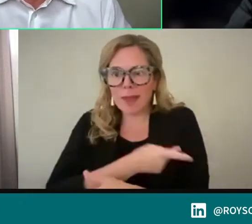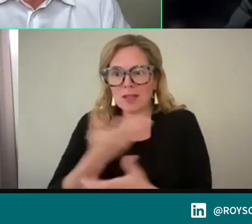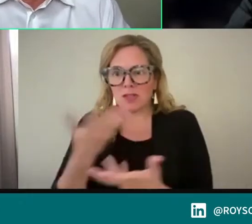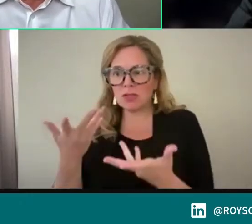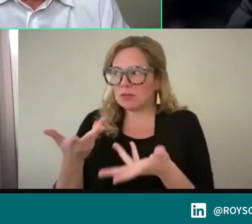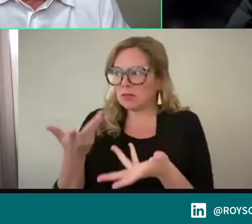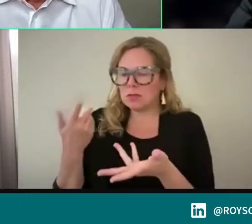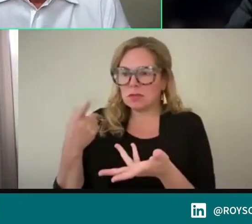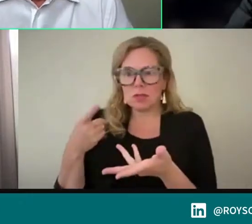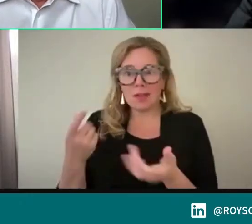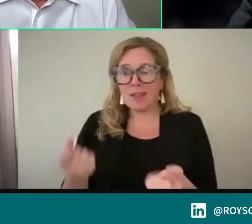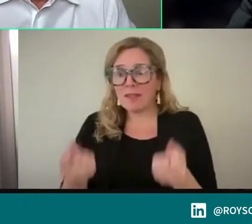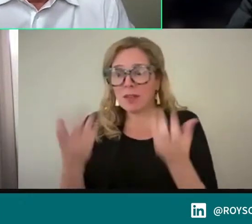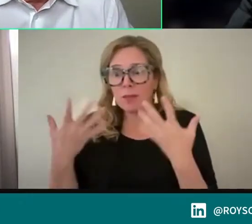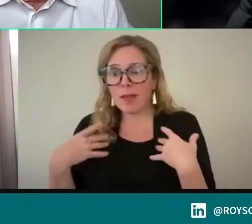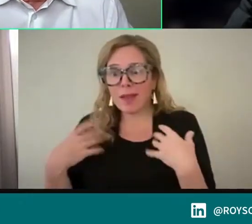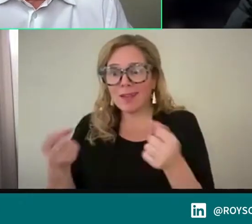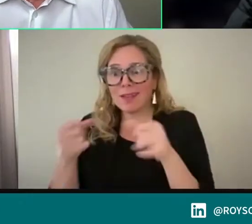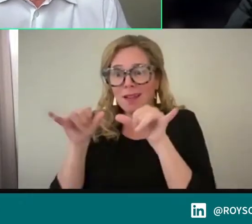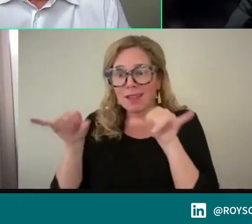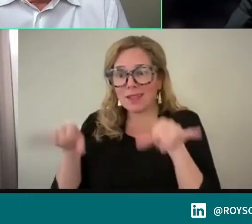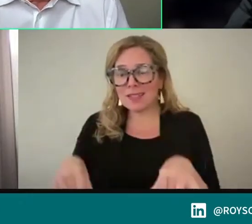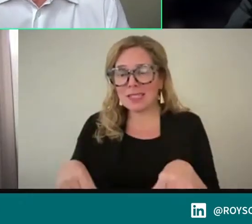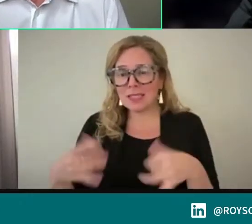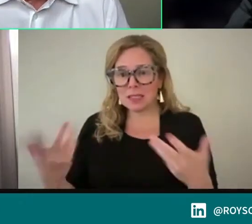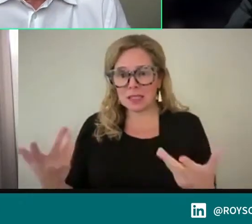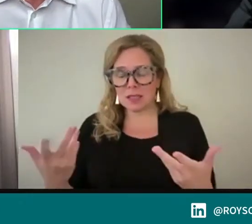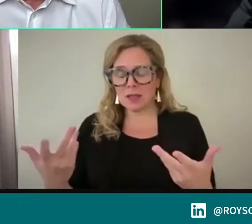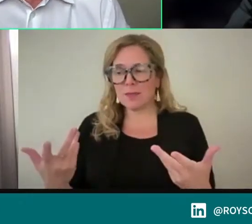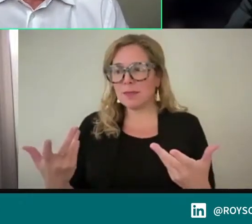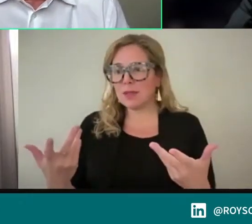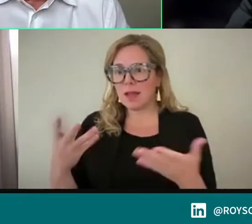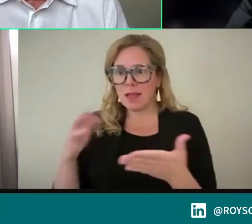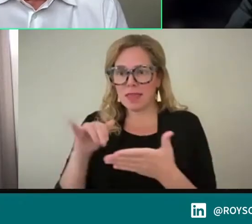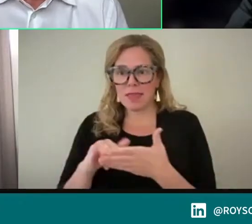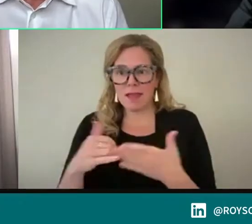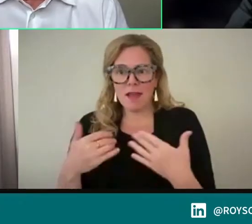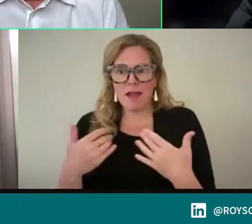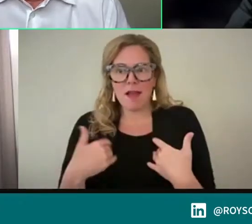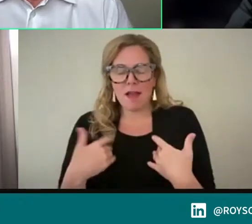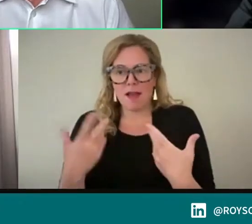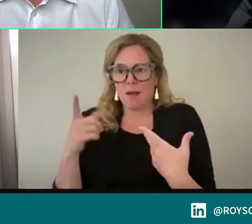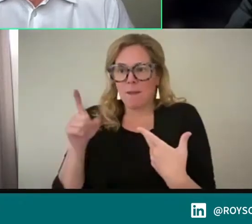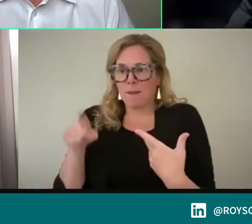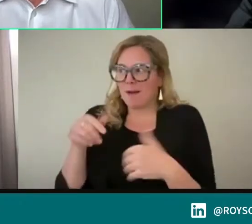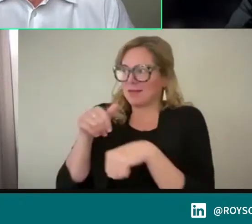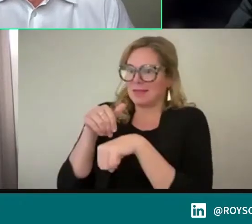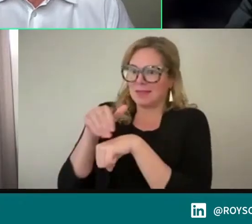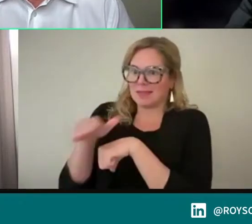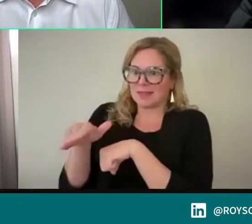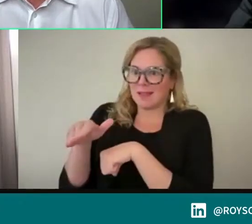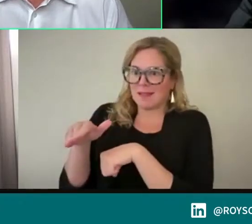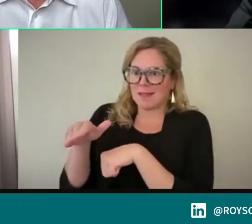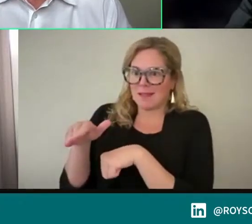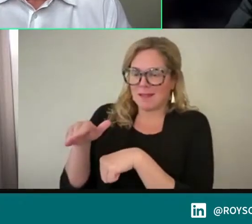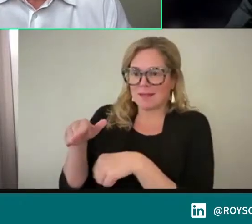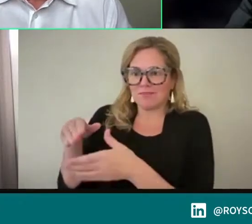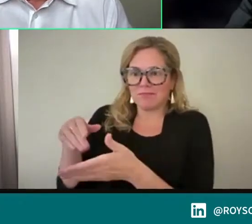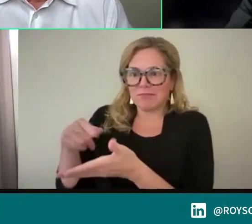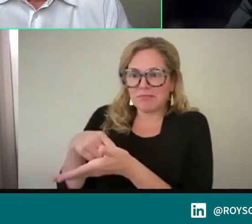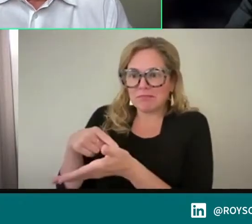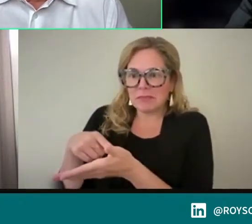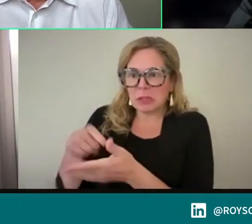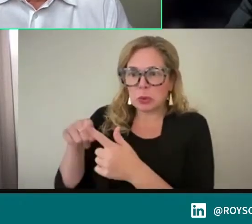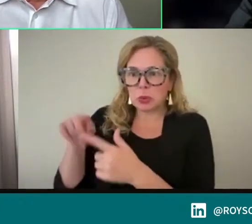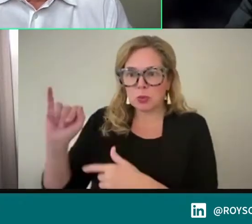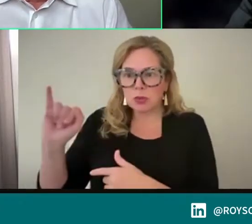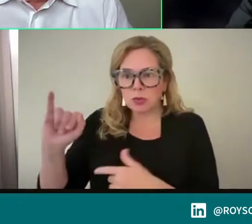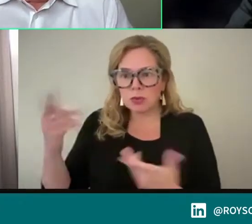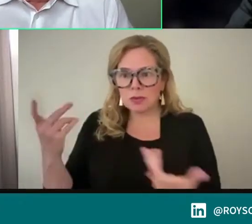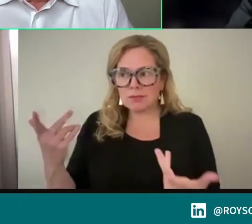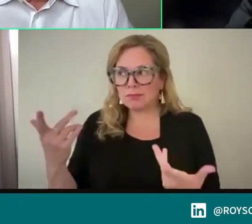systems that live off the ability to submit claims for health care. They needed technology to provide